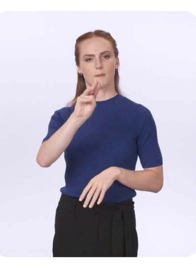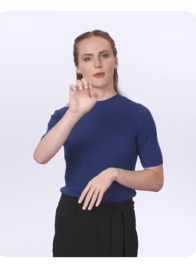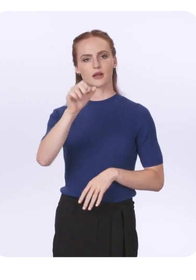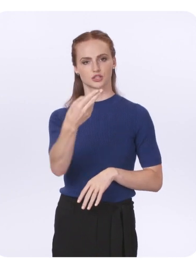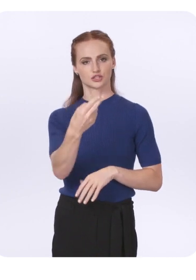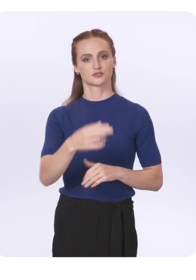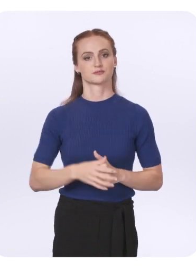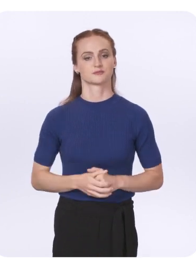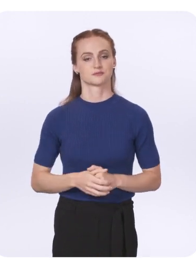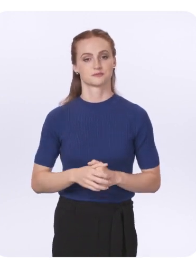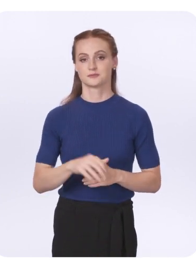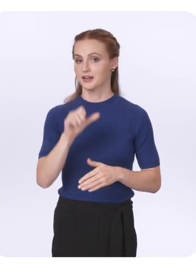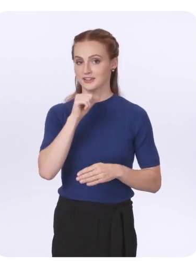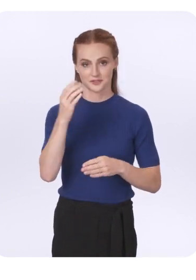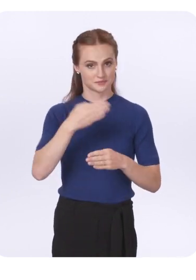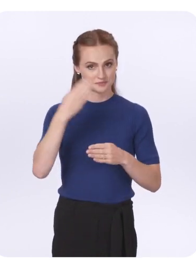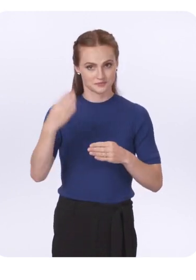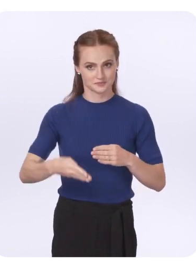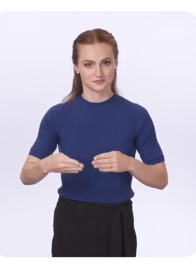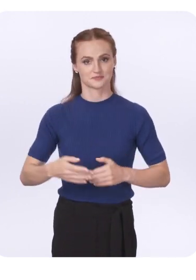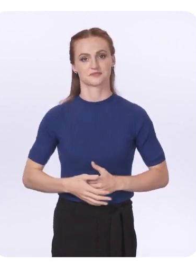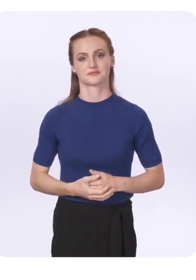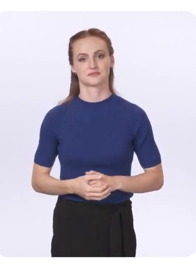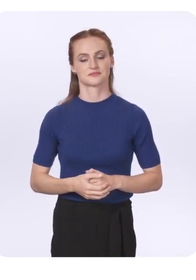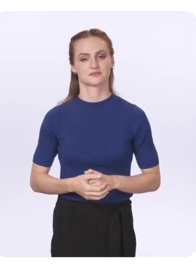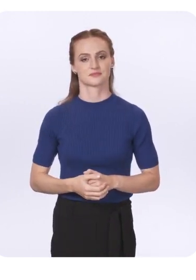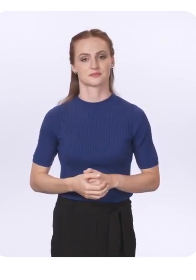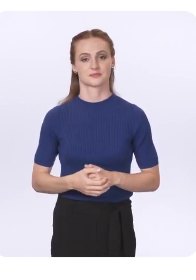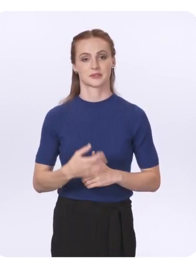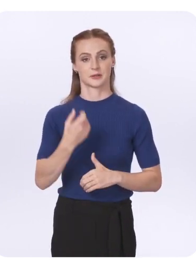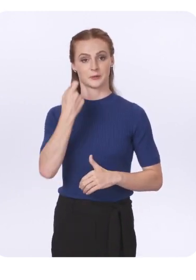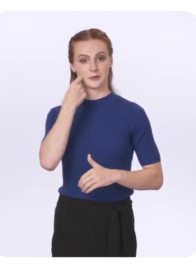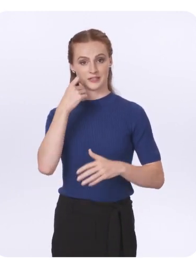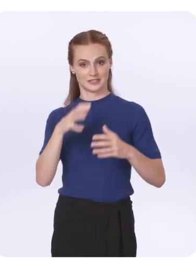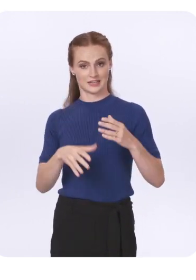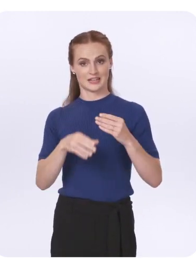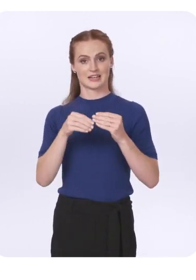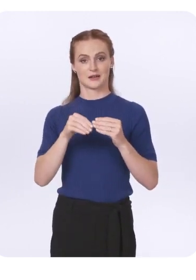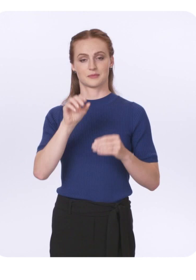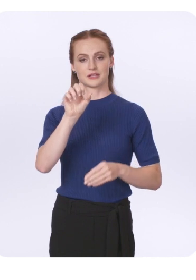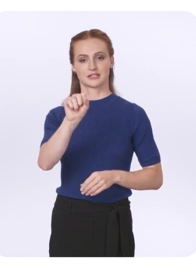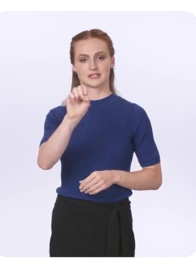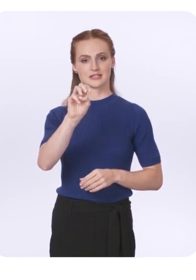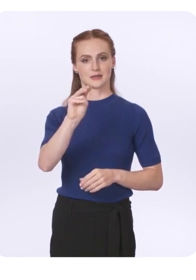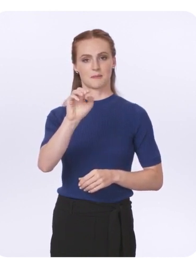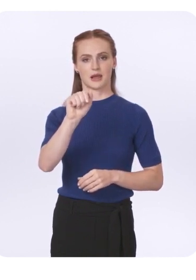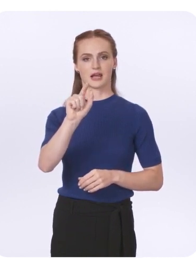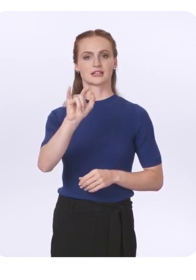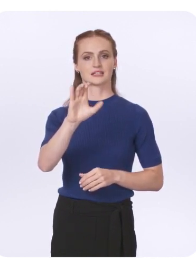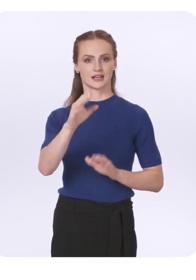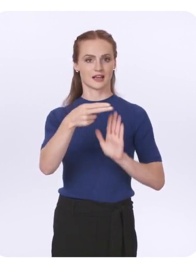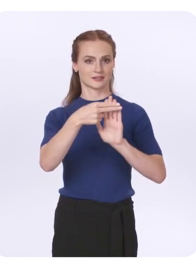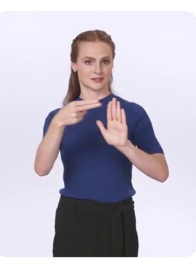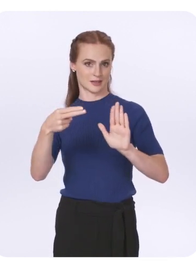A recent enhancement is the semantic label feature, giving the app more insight into the virtual environment